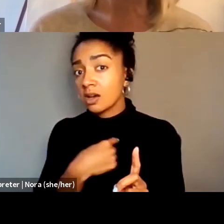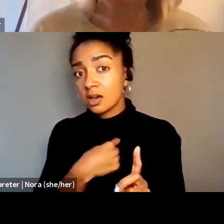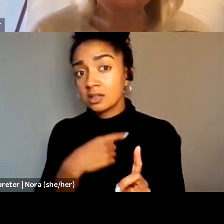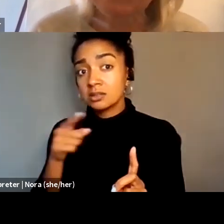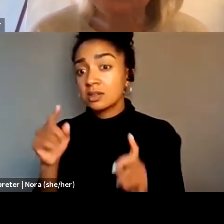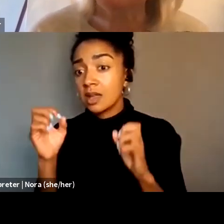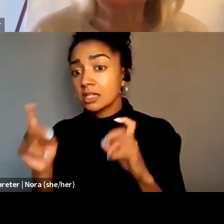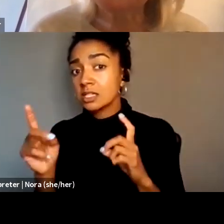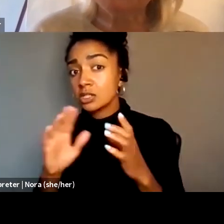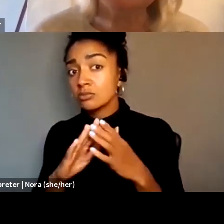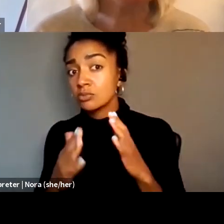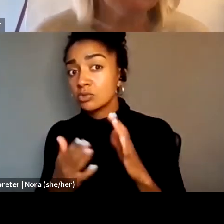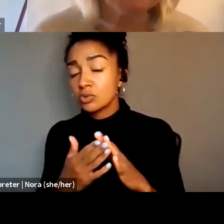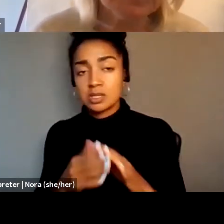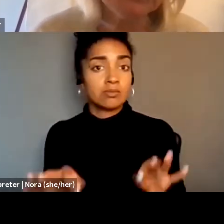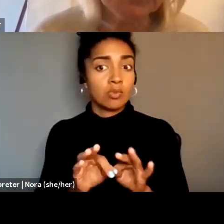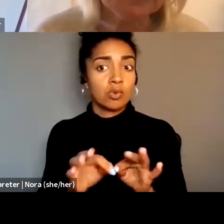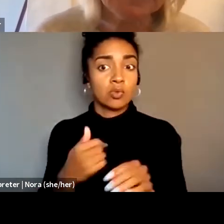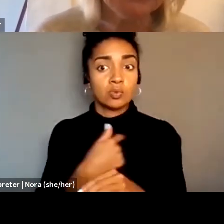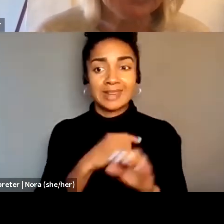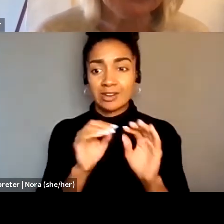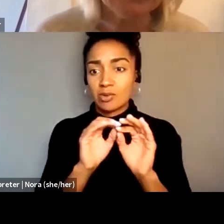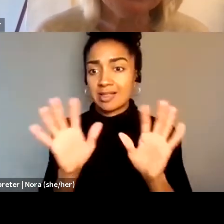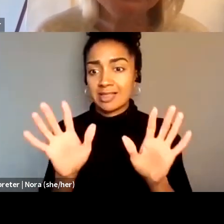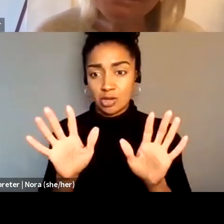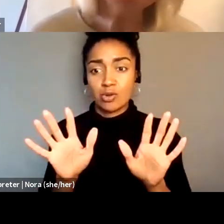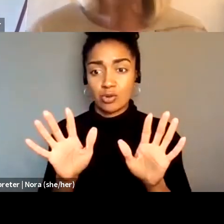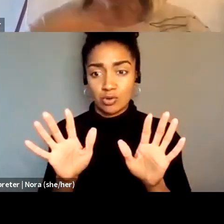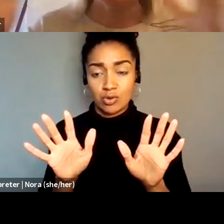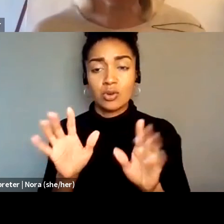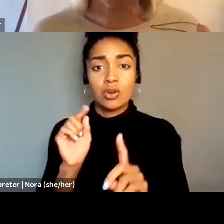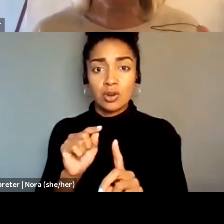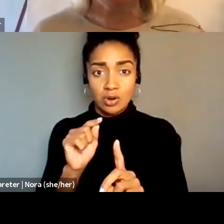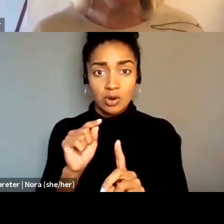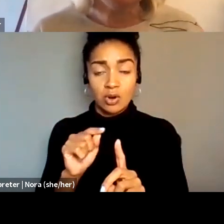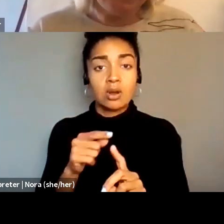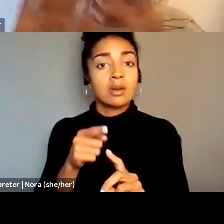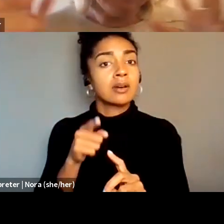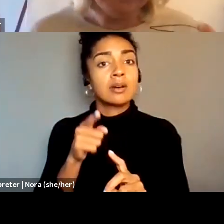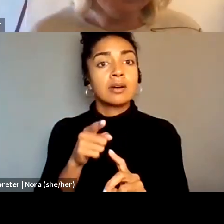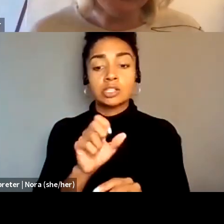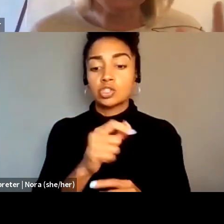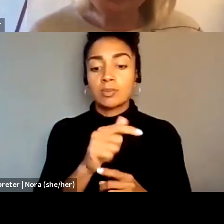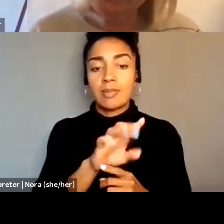be really clear that this can't be solved just in education. It has to be solved in a broader,